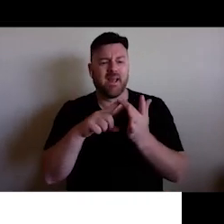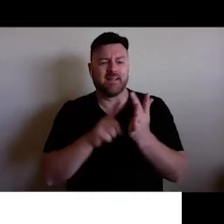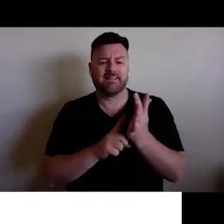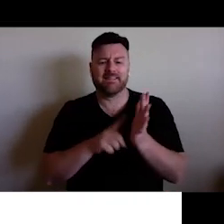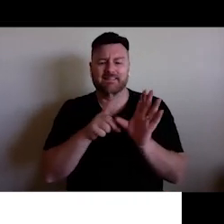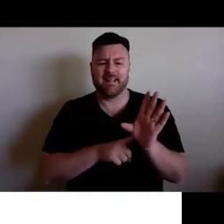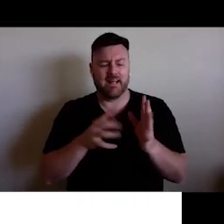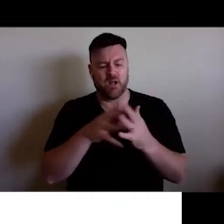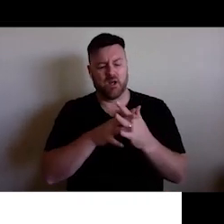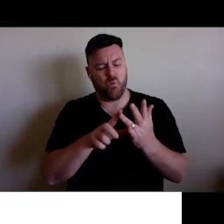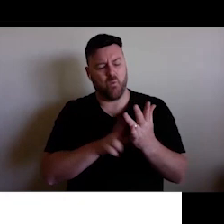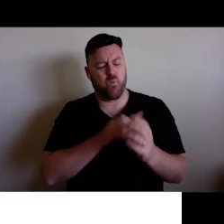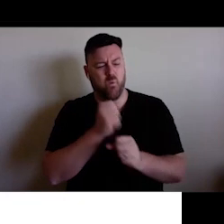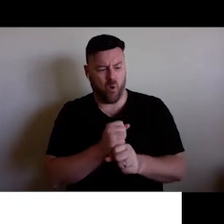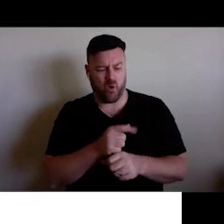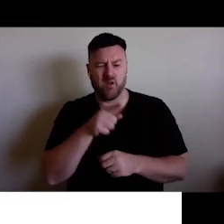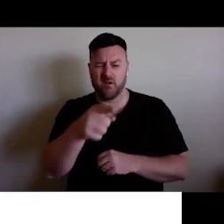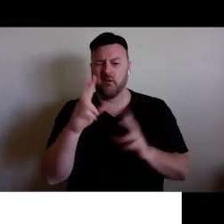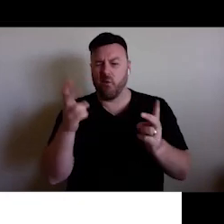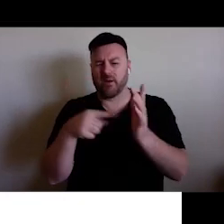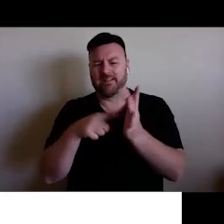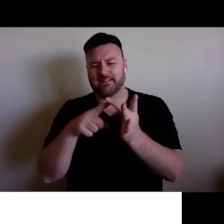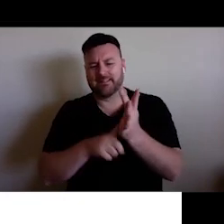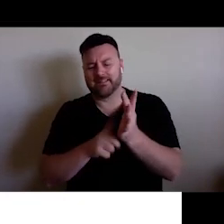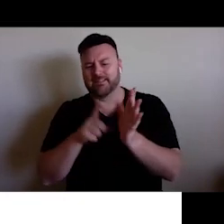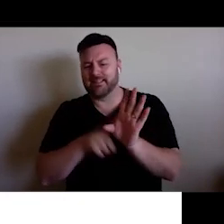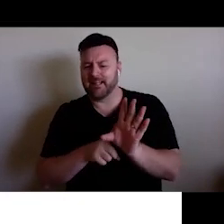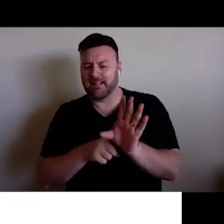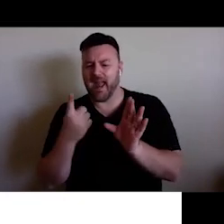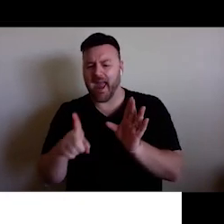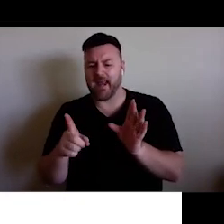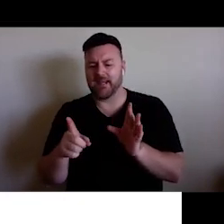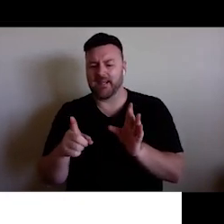example of somebody who was not a digital native. She managed an